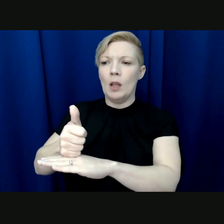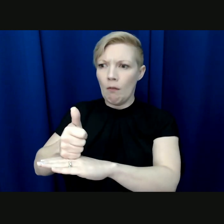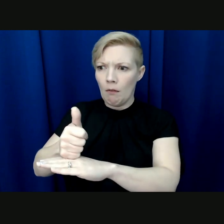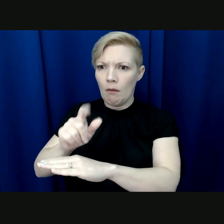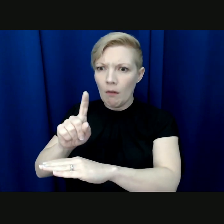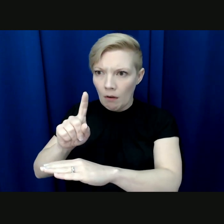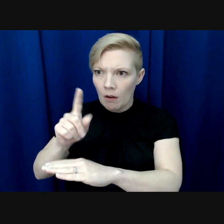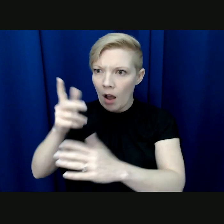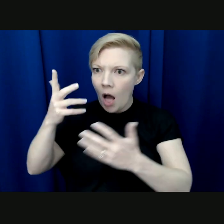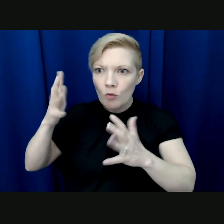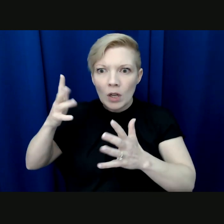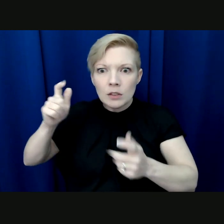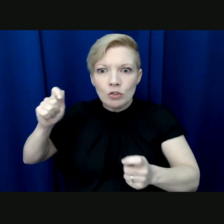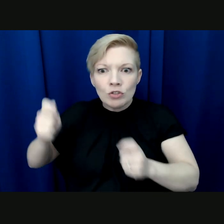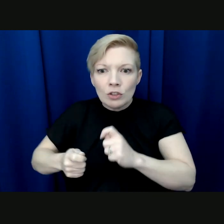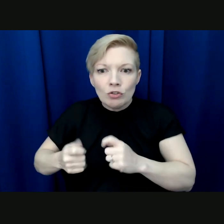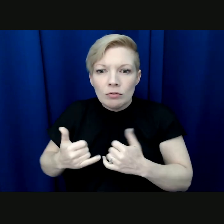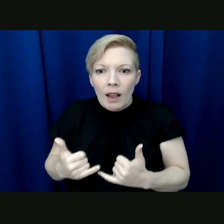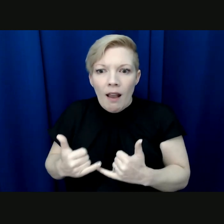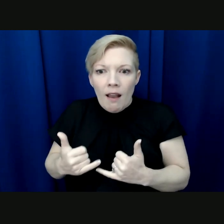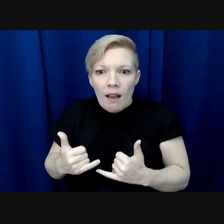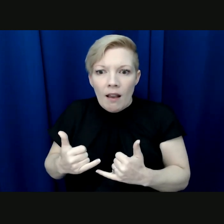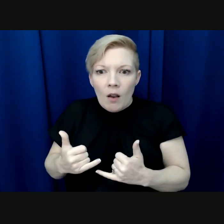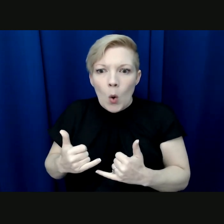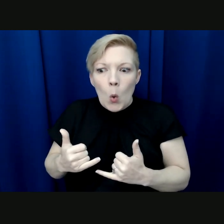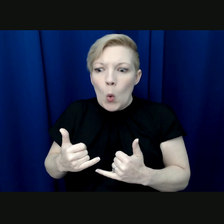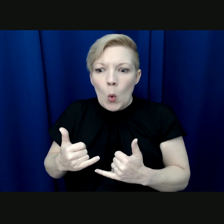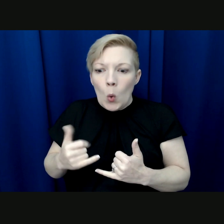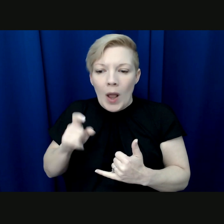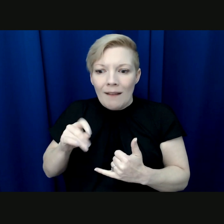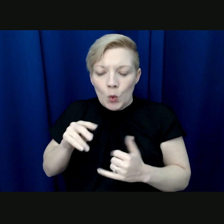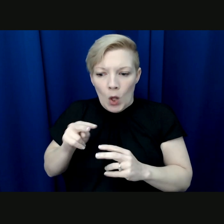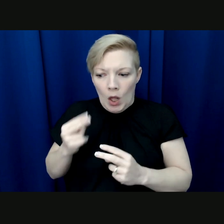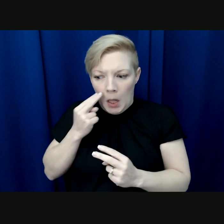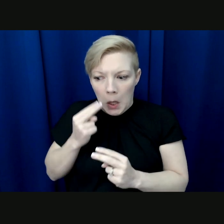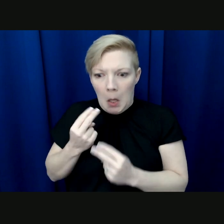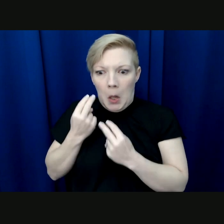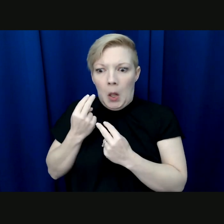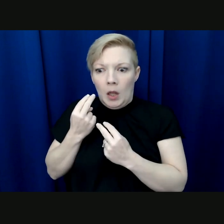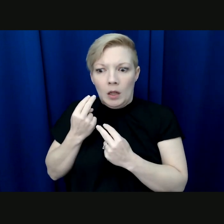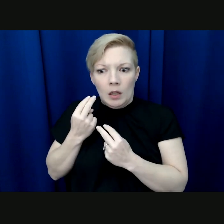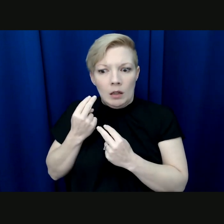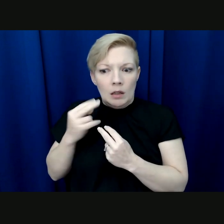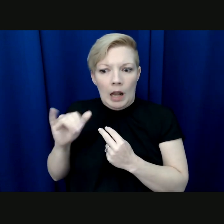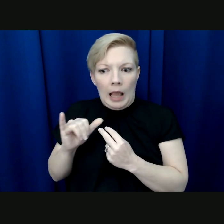and look at stuff as open ended, in a way. Mr. Mayock: Yeah.